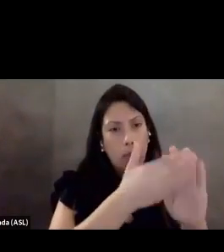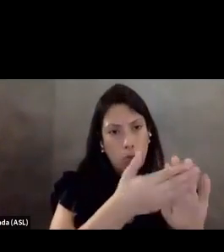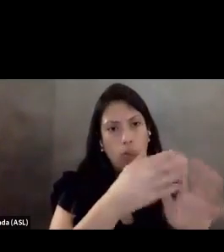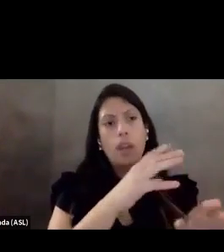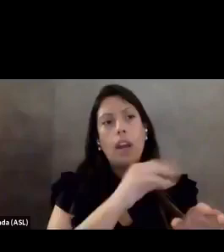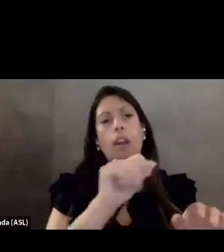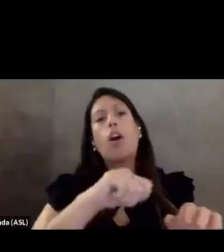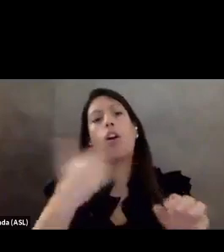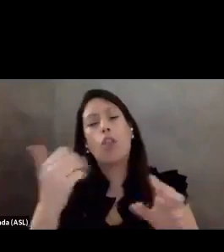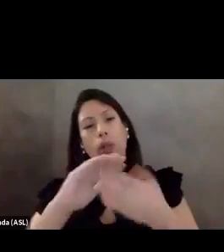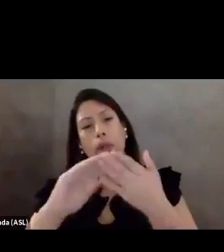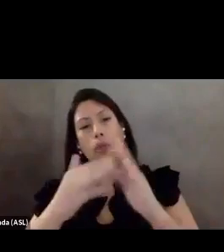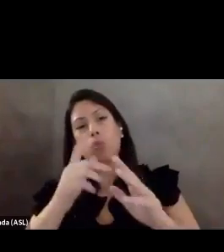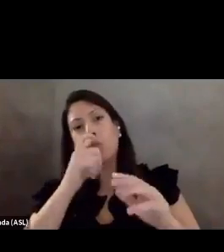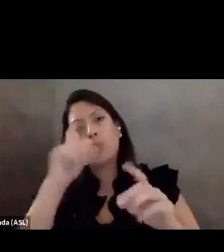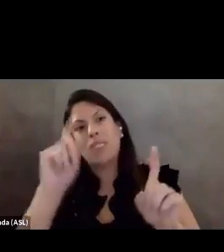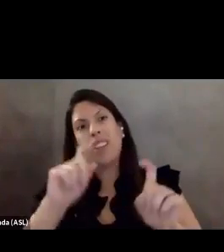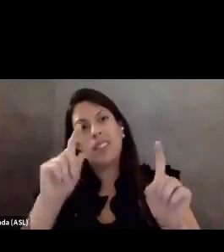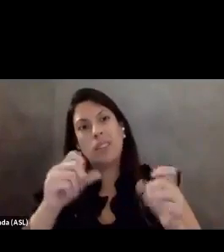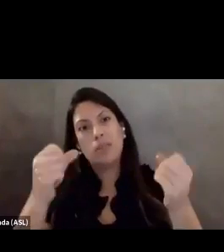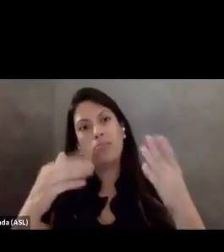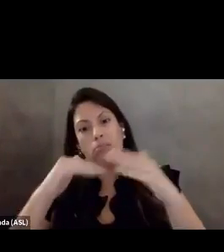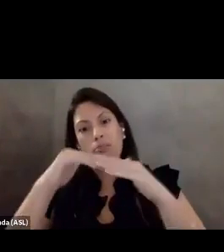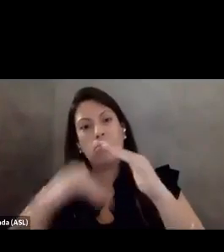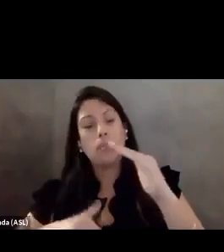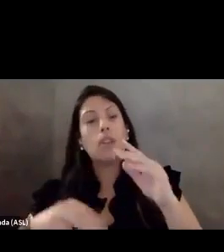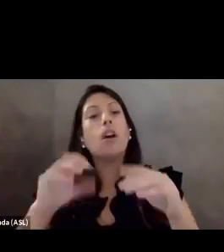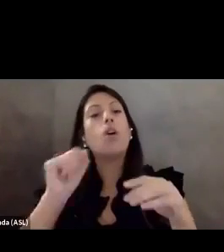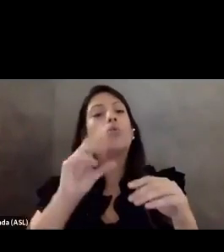And so here's the problem. In those communities, of course, a lot of